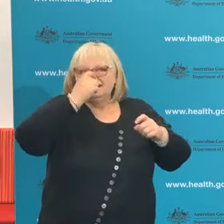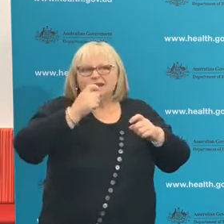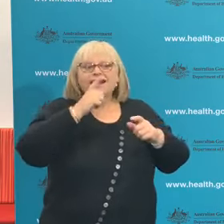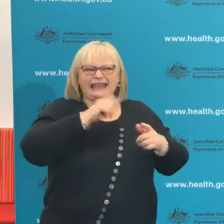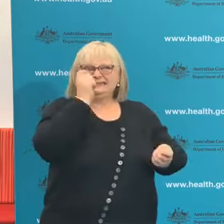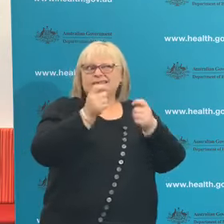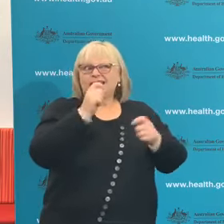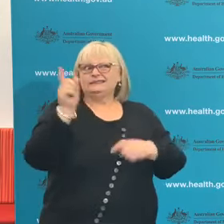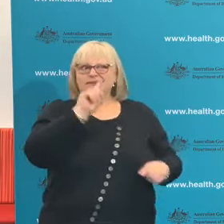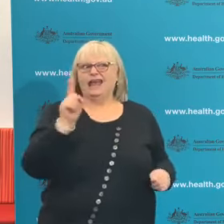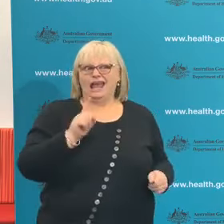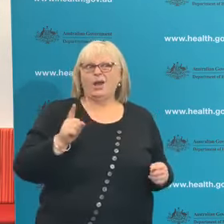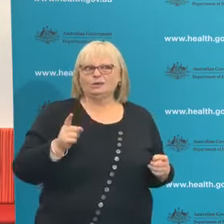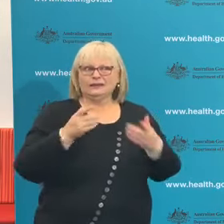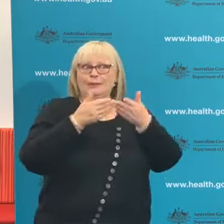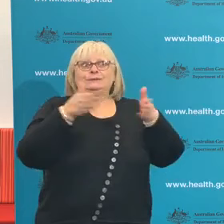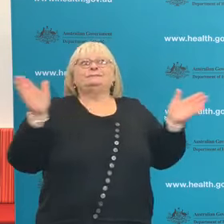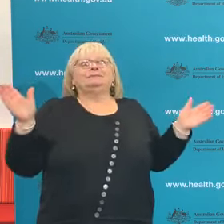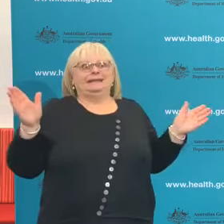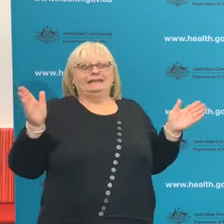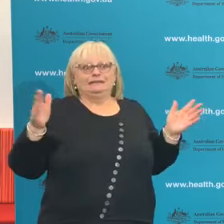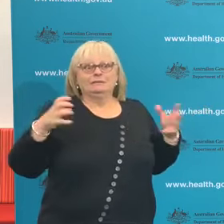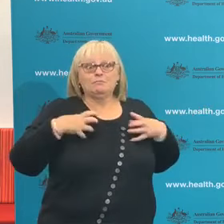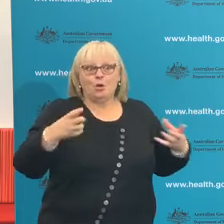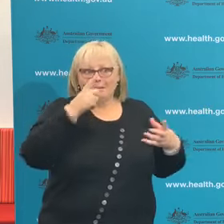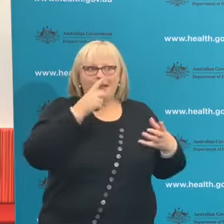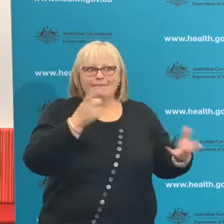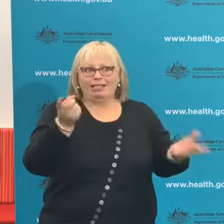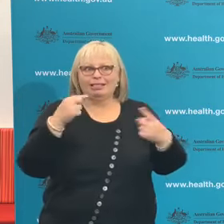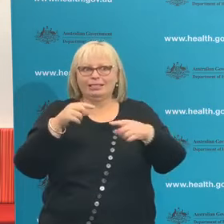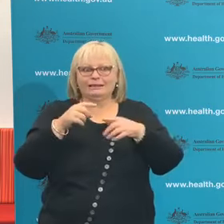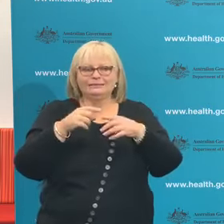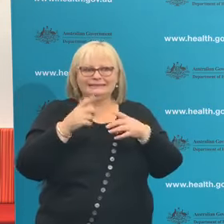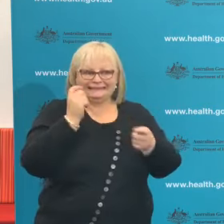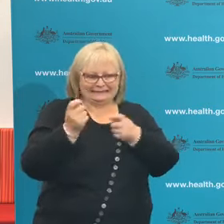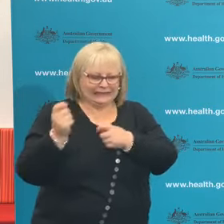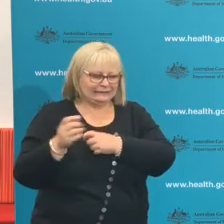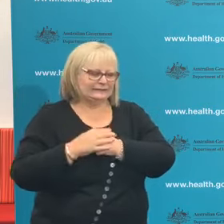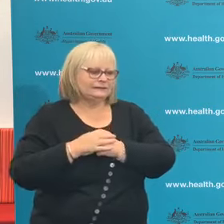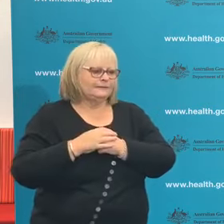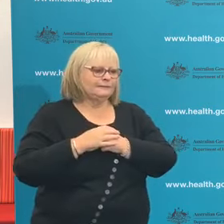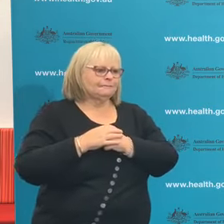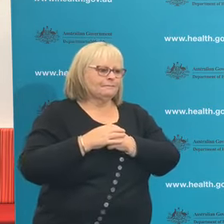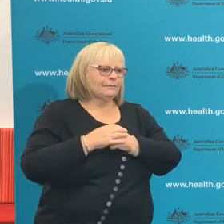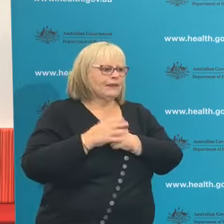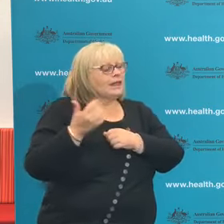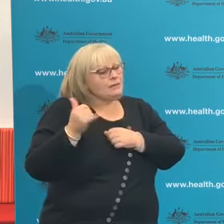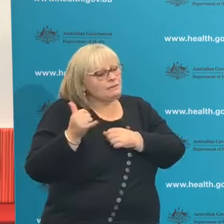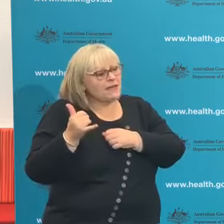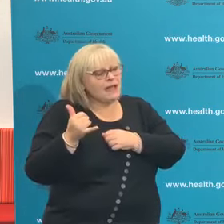expansion and we really encourage people to do that. There probably isn't a lot of